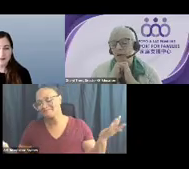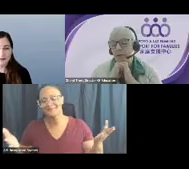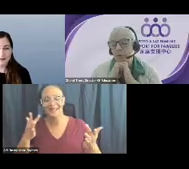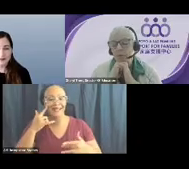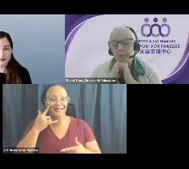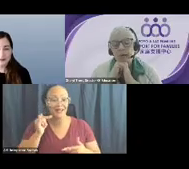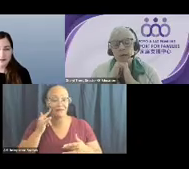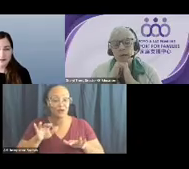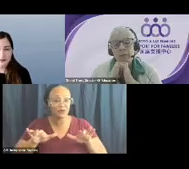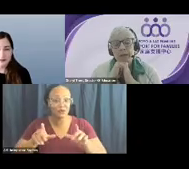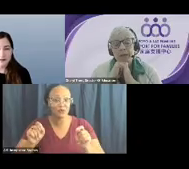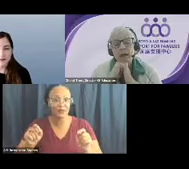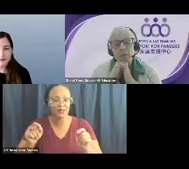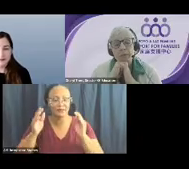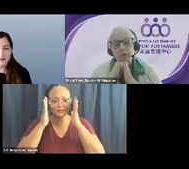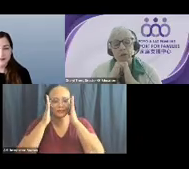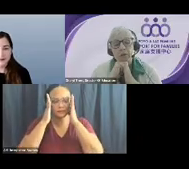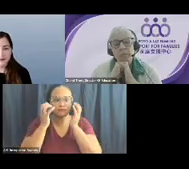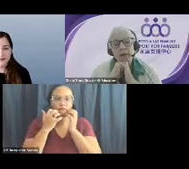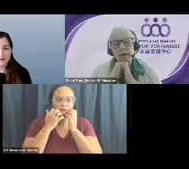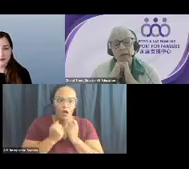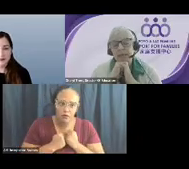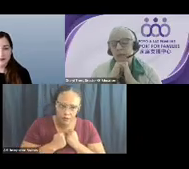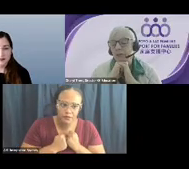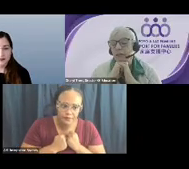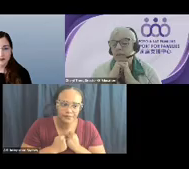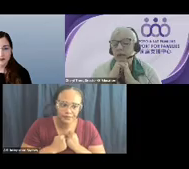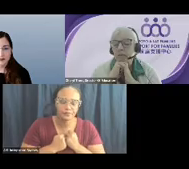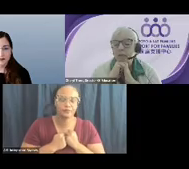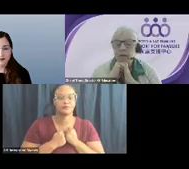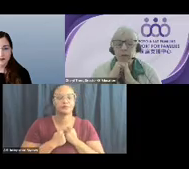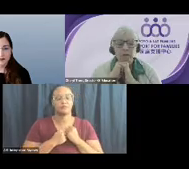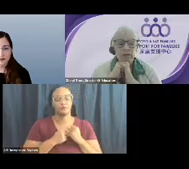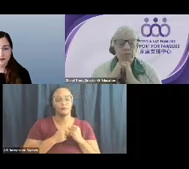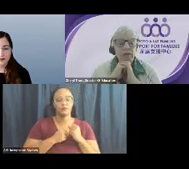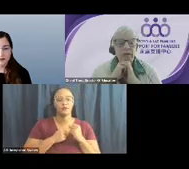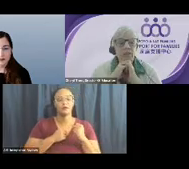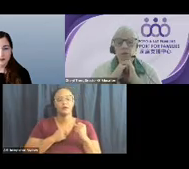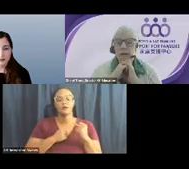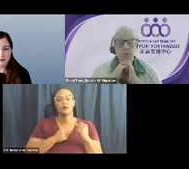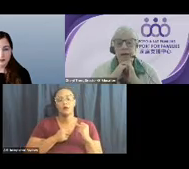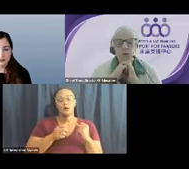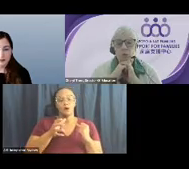it's so valuable. Um, it helps in terms of the parent center itself. First of all, it's a great